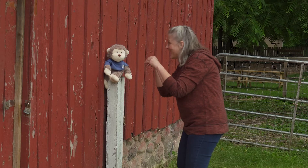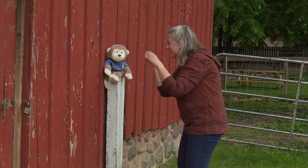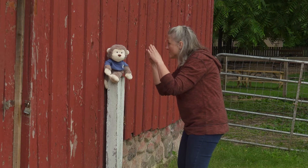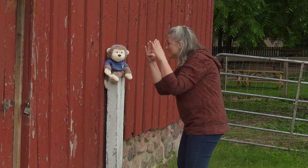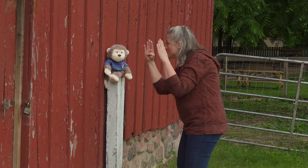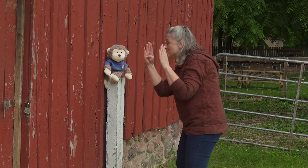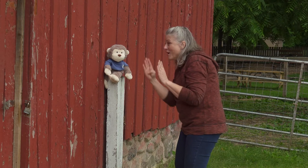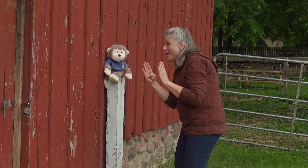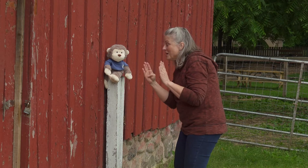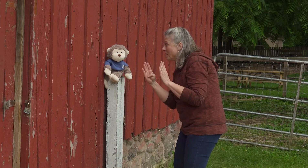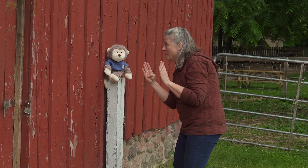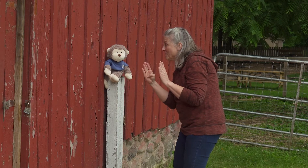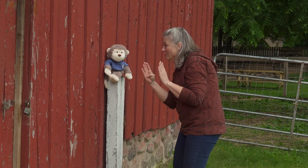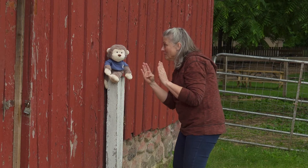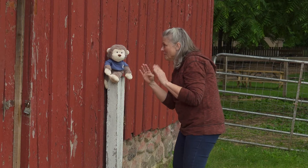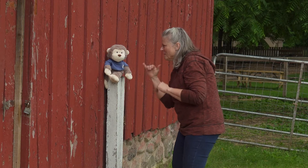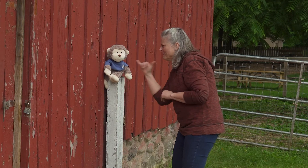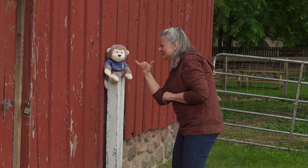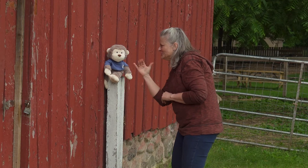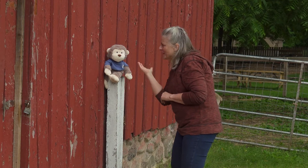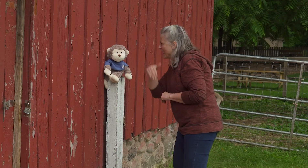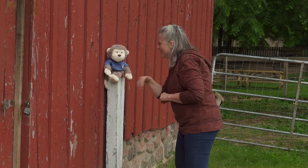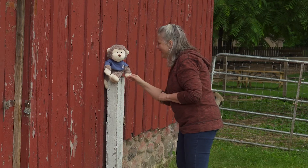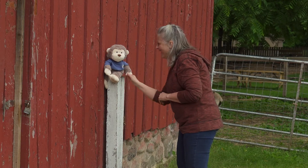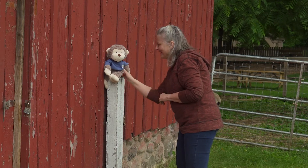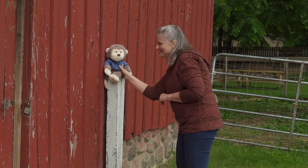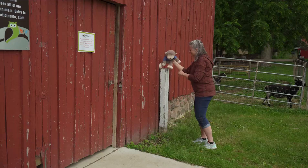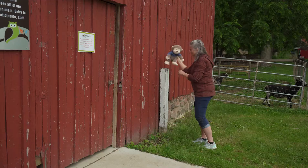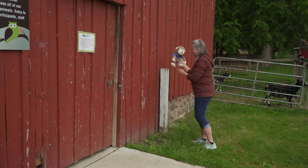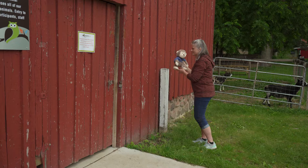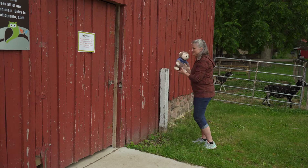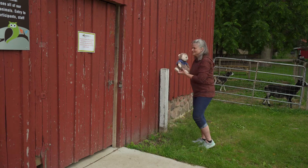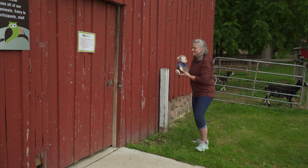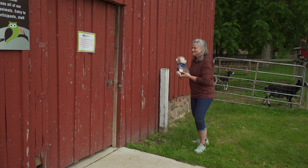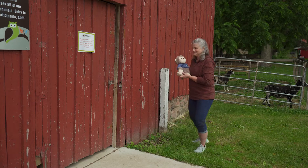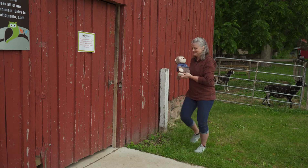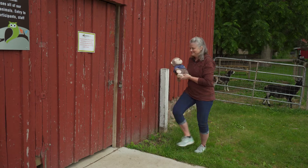Hey Kenny, are you ready to go inside the barn? Me too. Let's go.